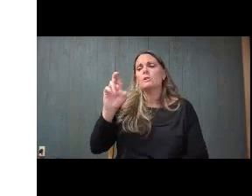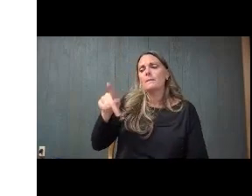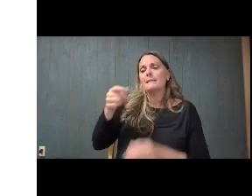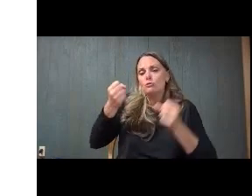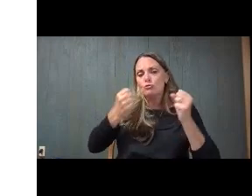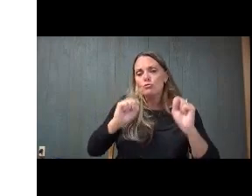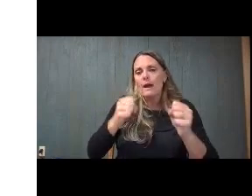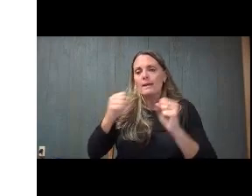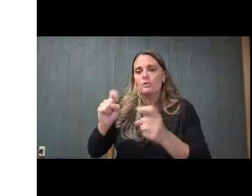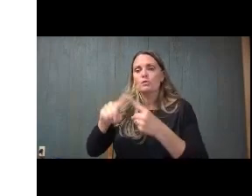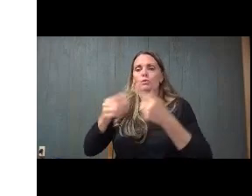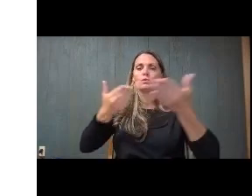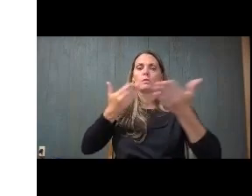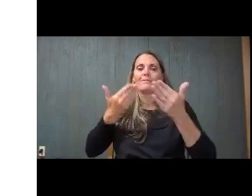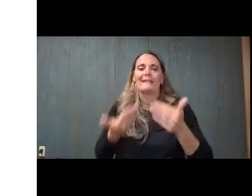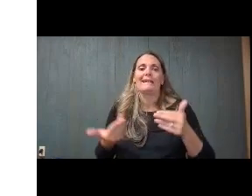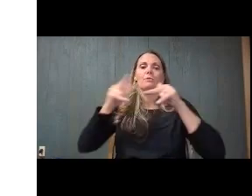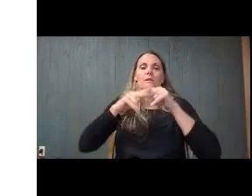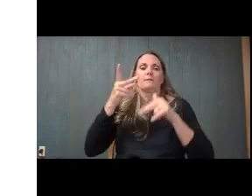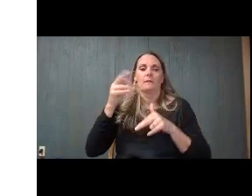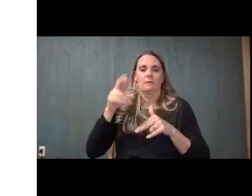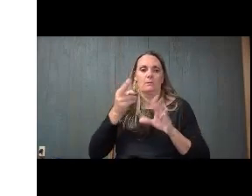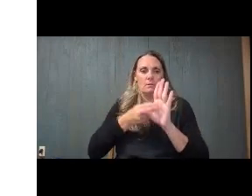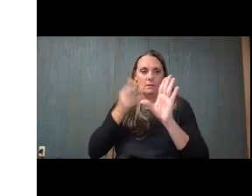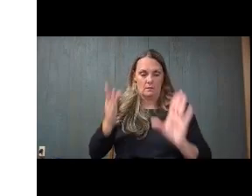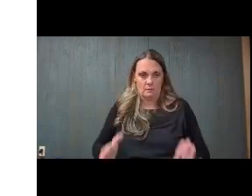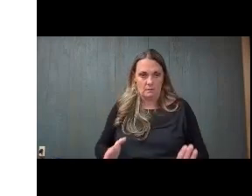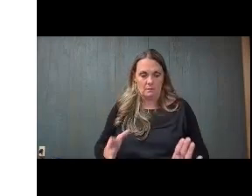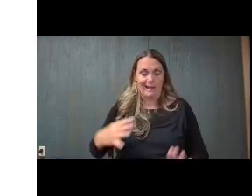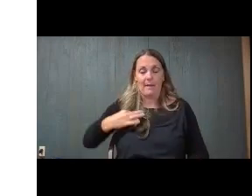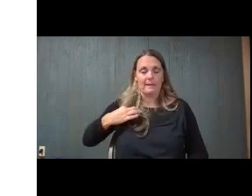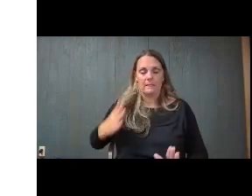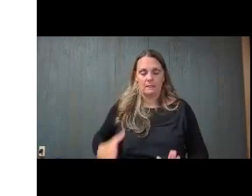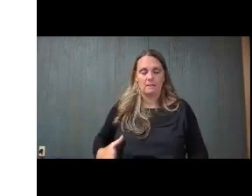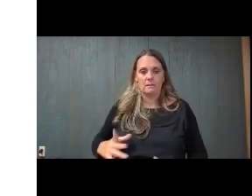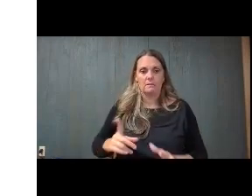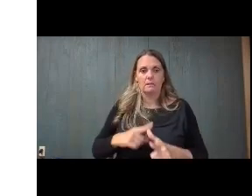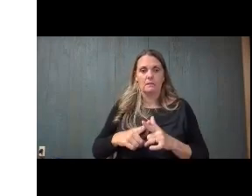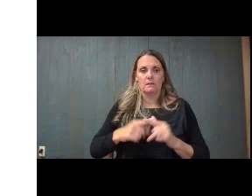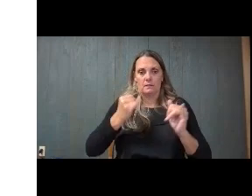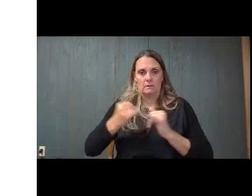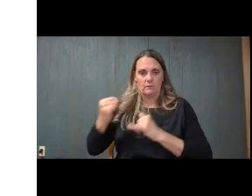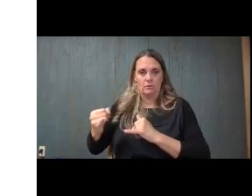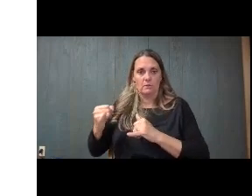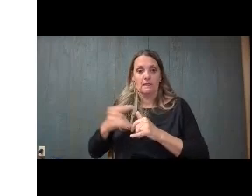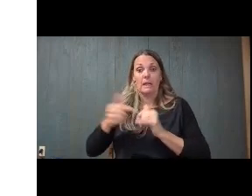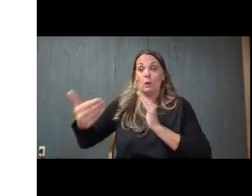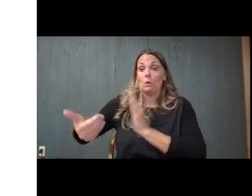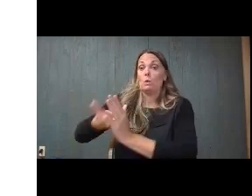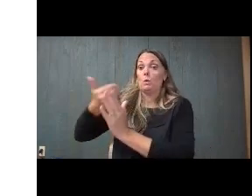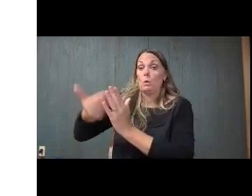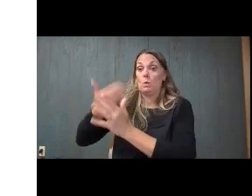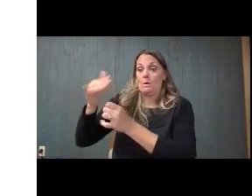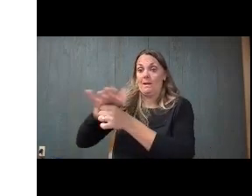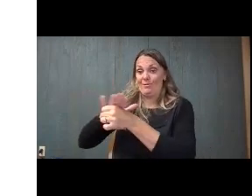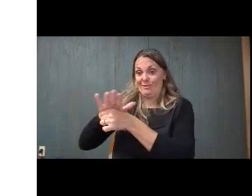to serve increased VR, VR applicants or eligible individuals and new coverage areas as agreed